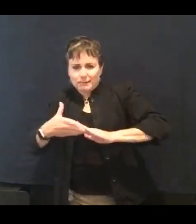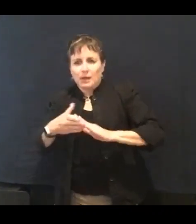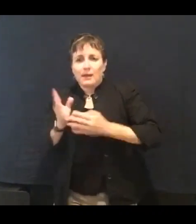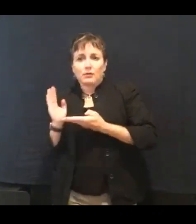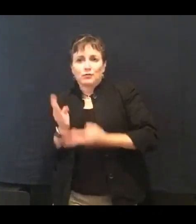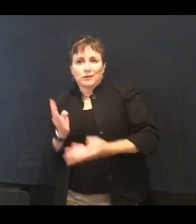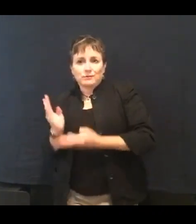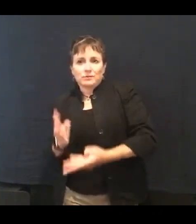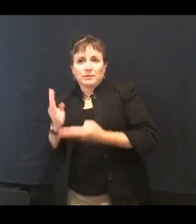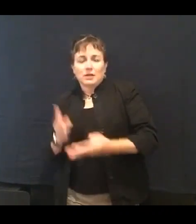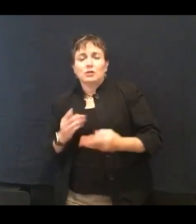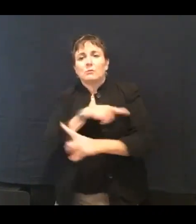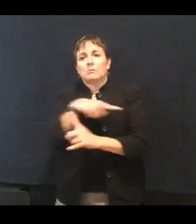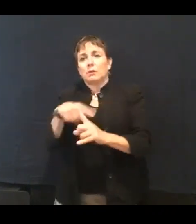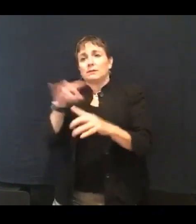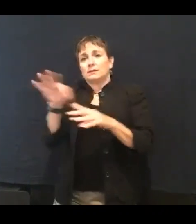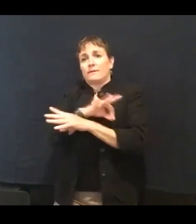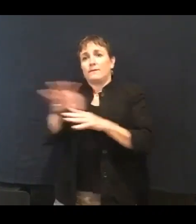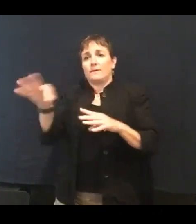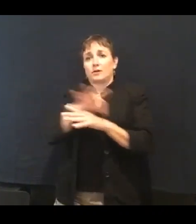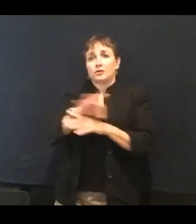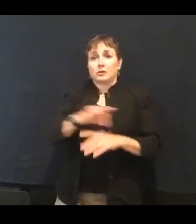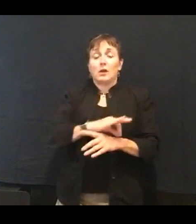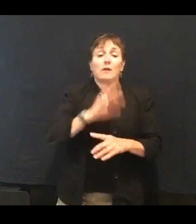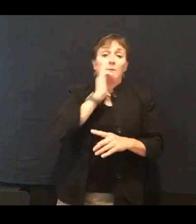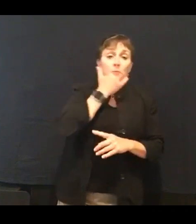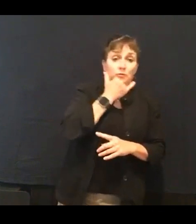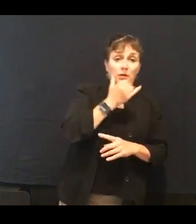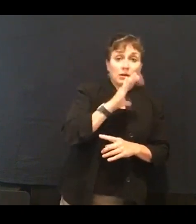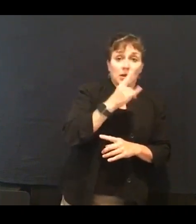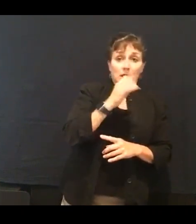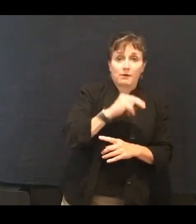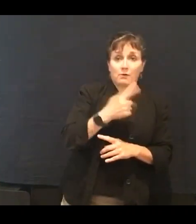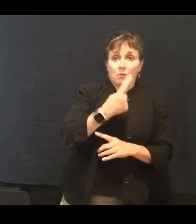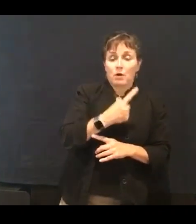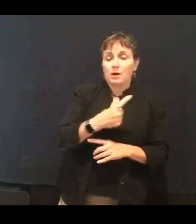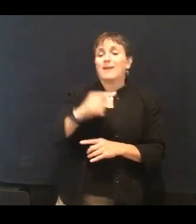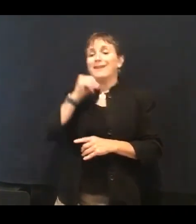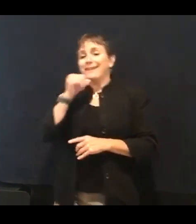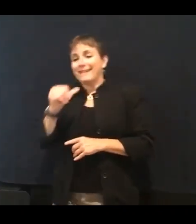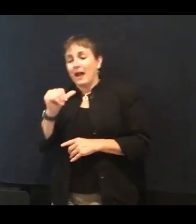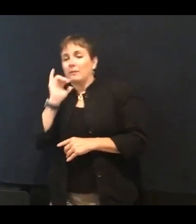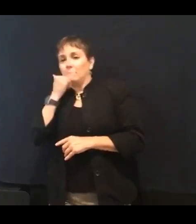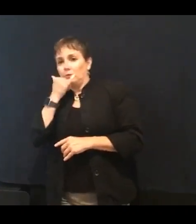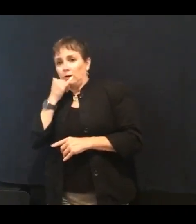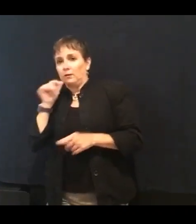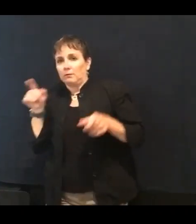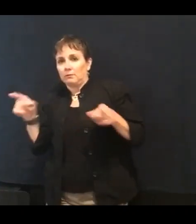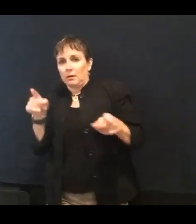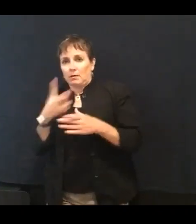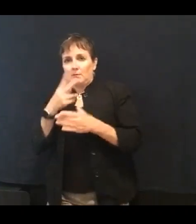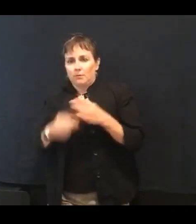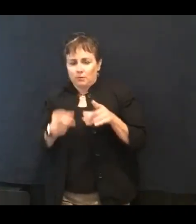compared to unmutated clarin-1 through biochemical cellular and animal studies.